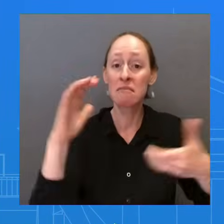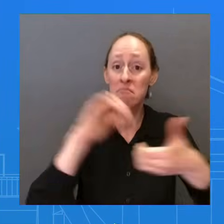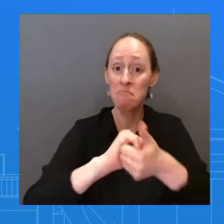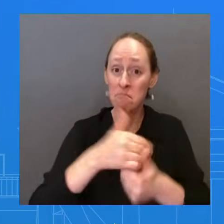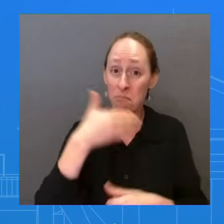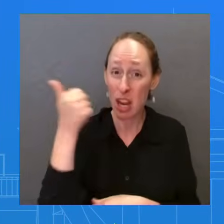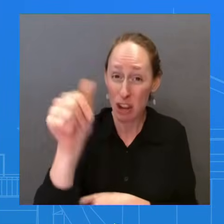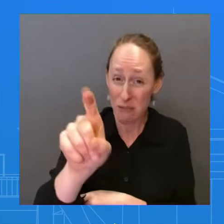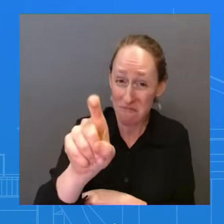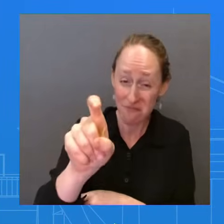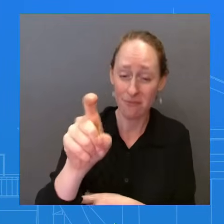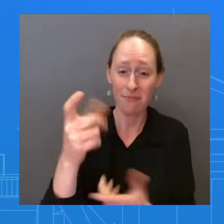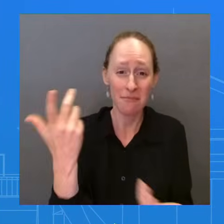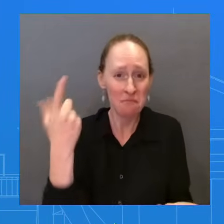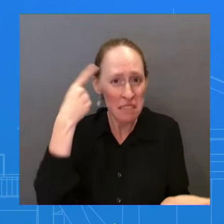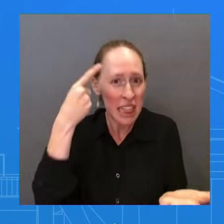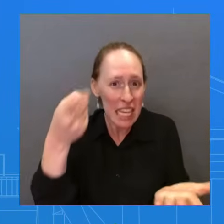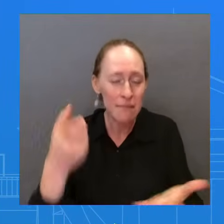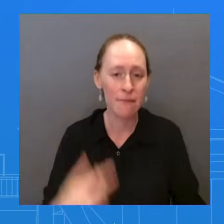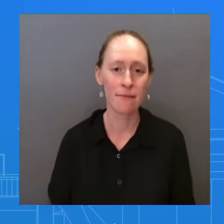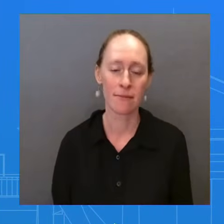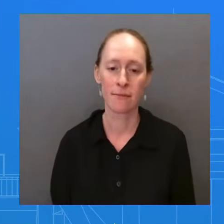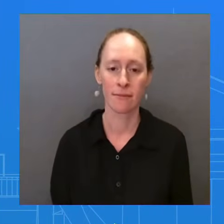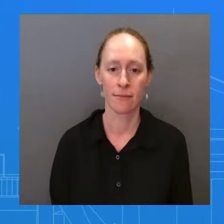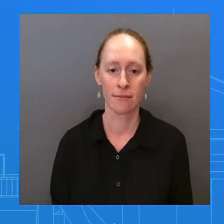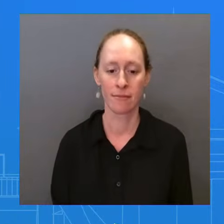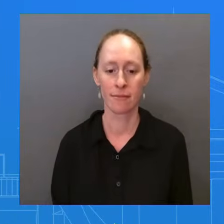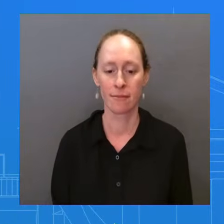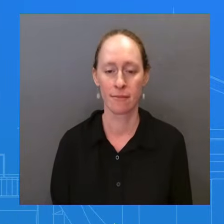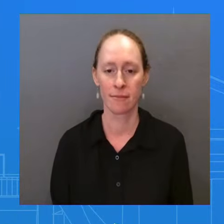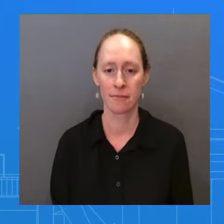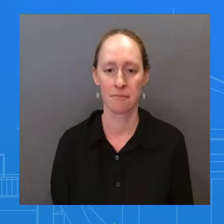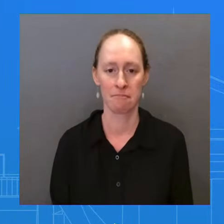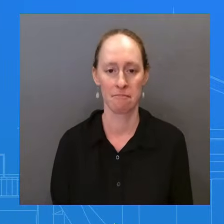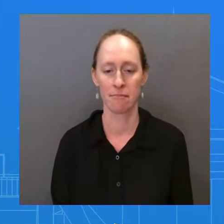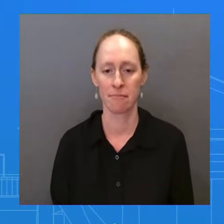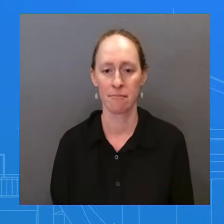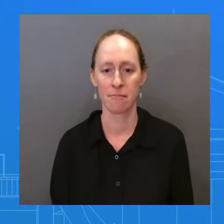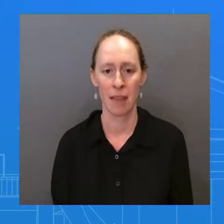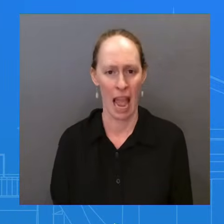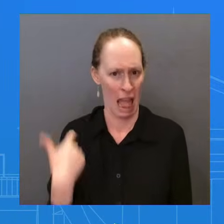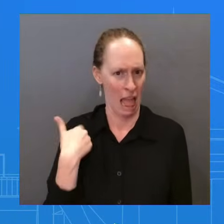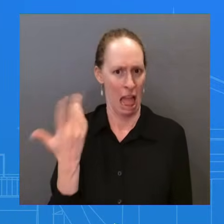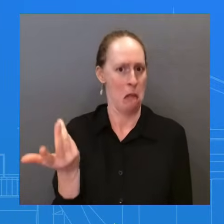proactively to these business leaders specifically about their trip.